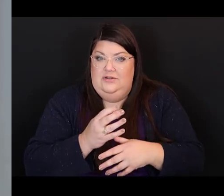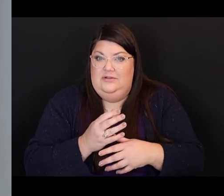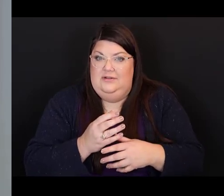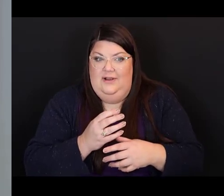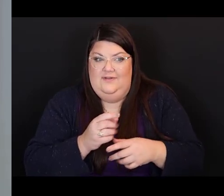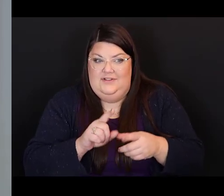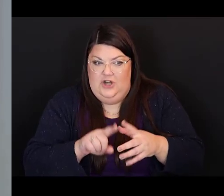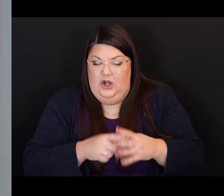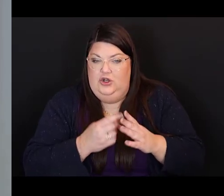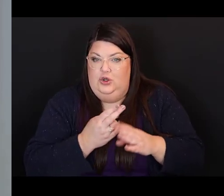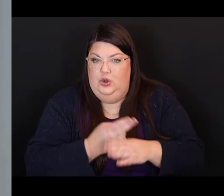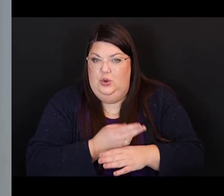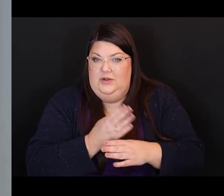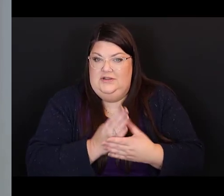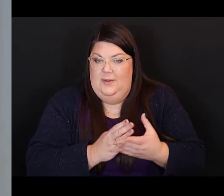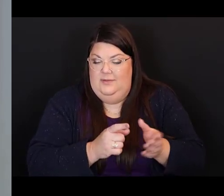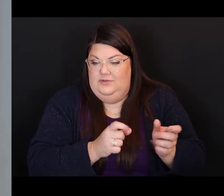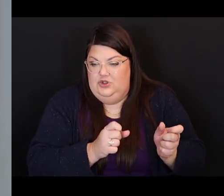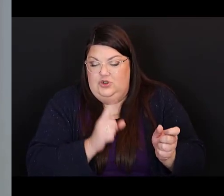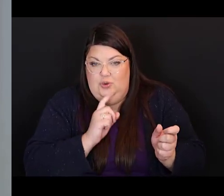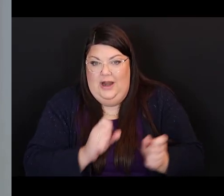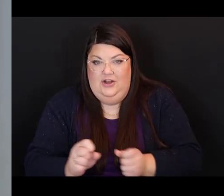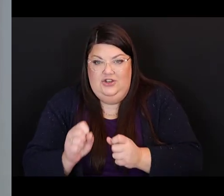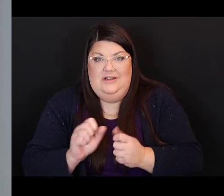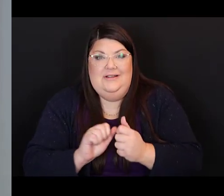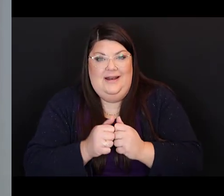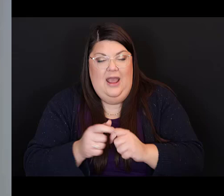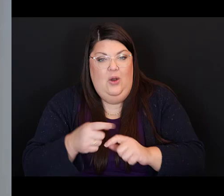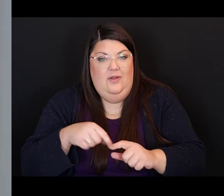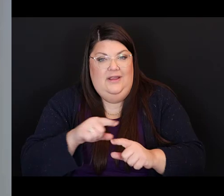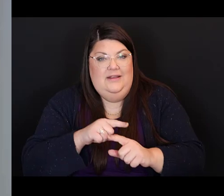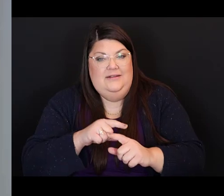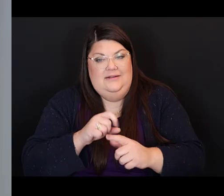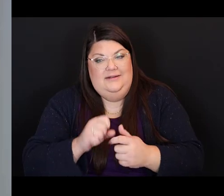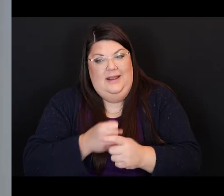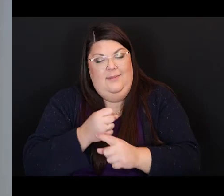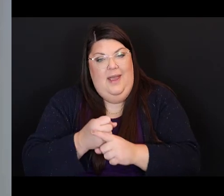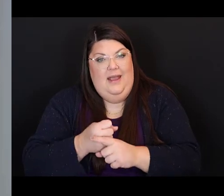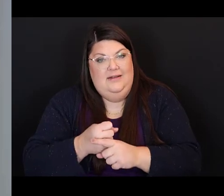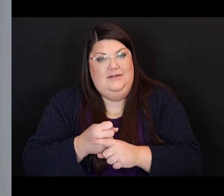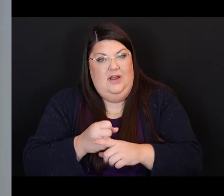of these strategies with students and how they're seeing that the impacts are making the difference